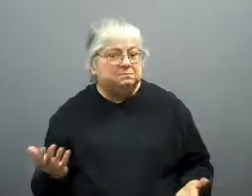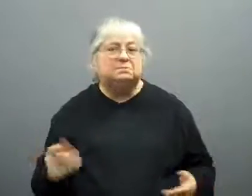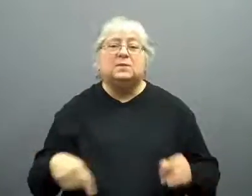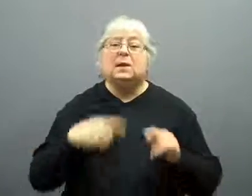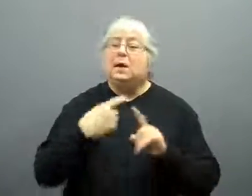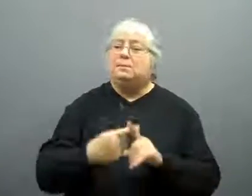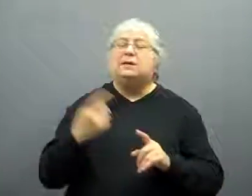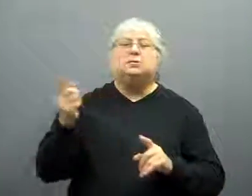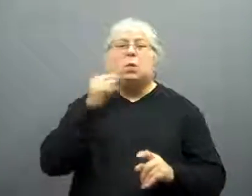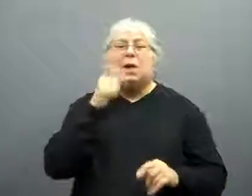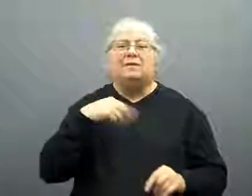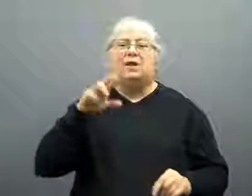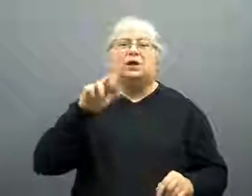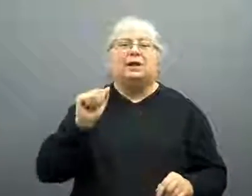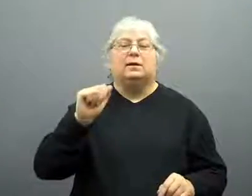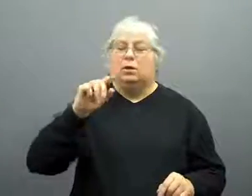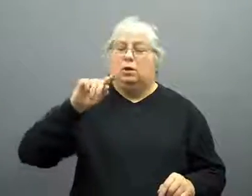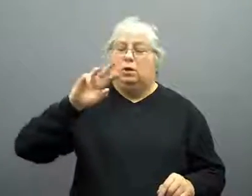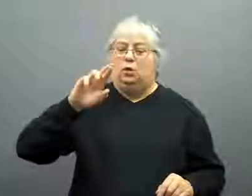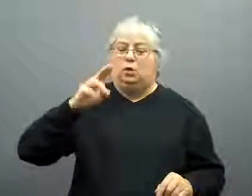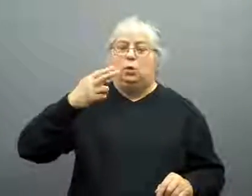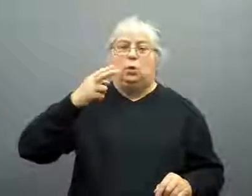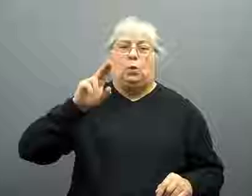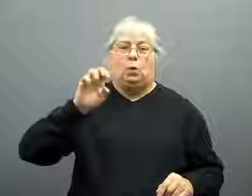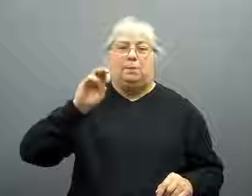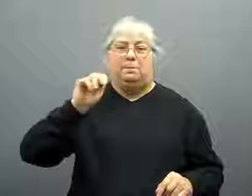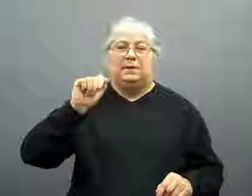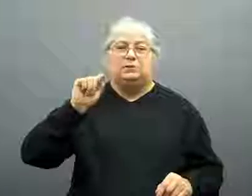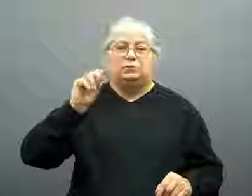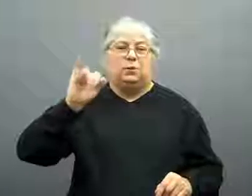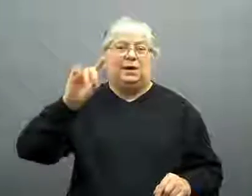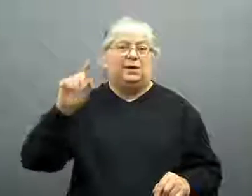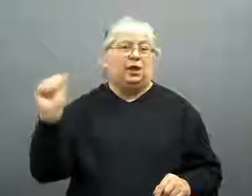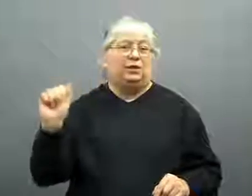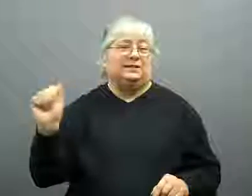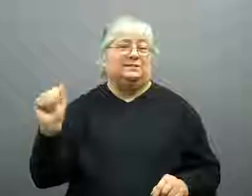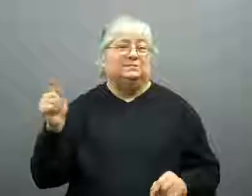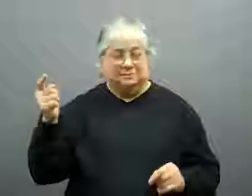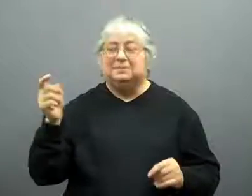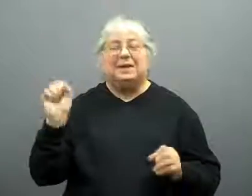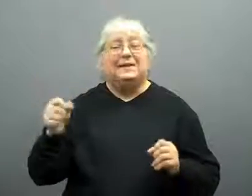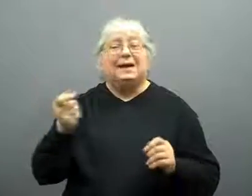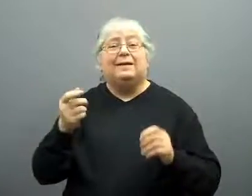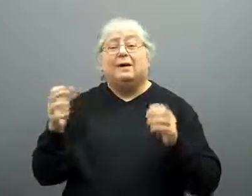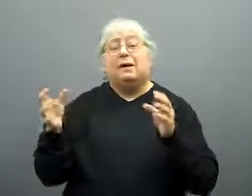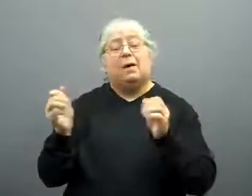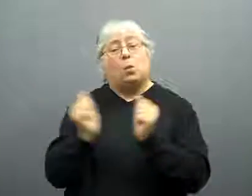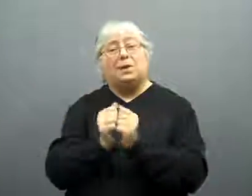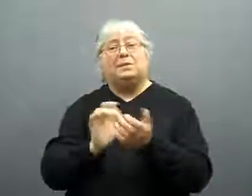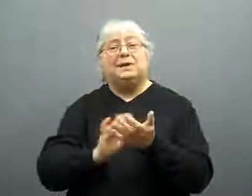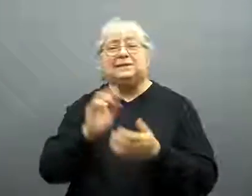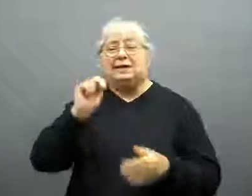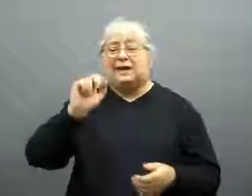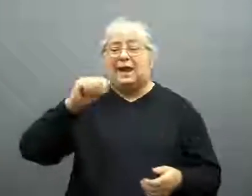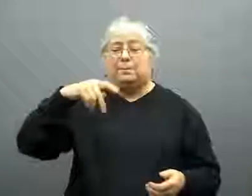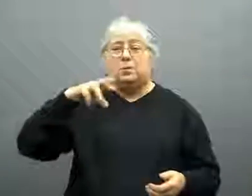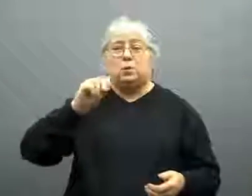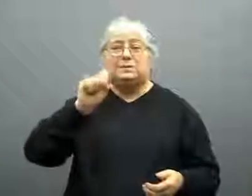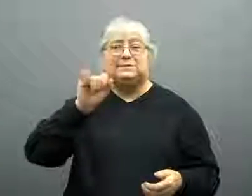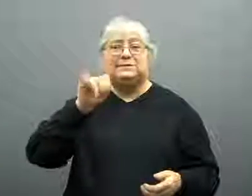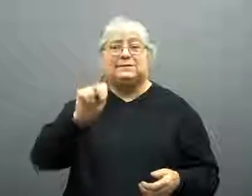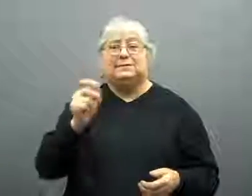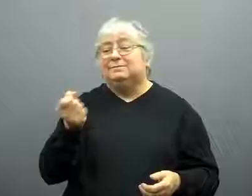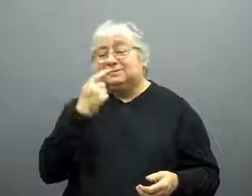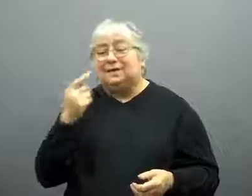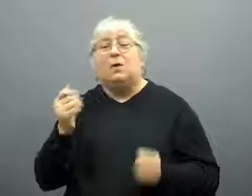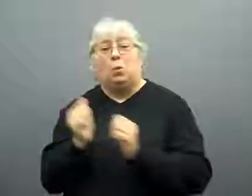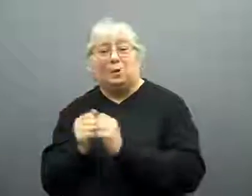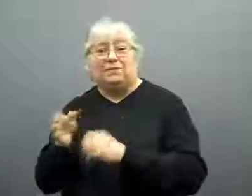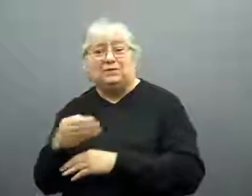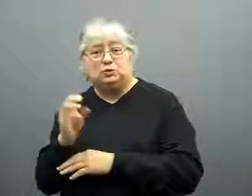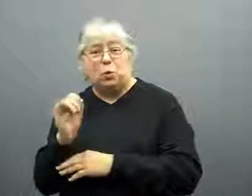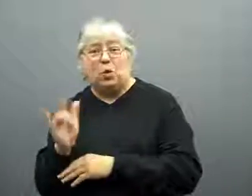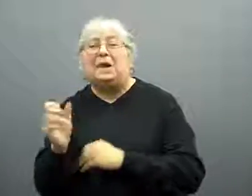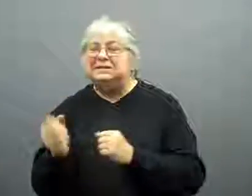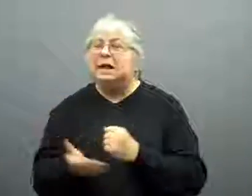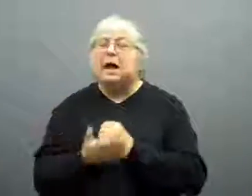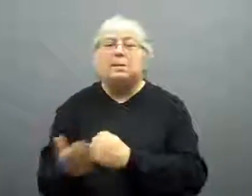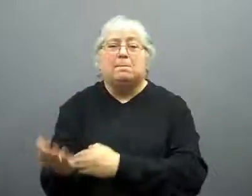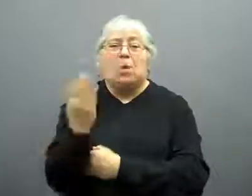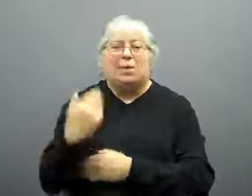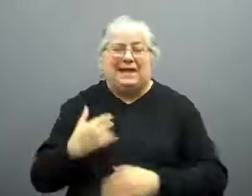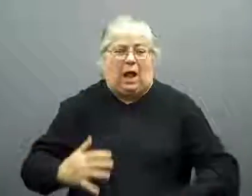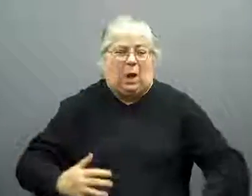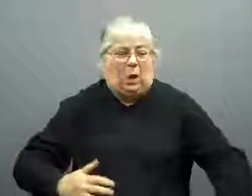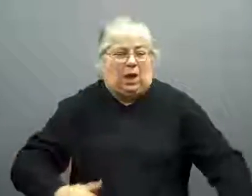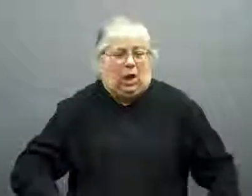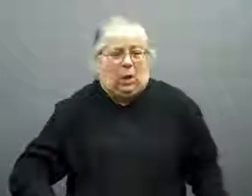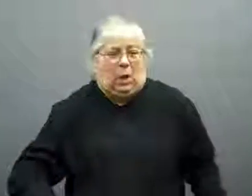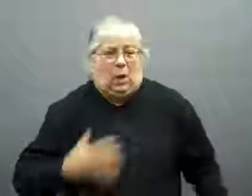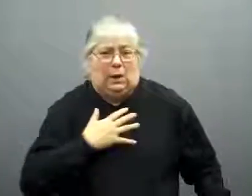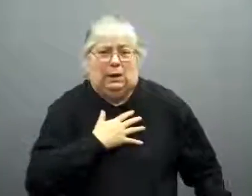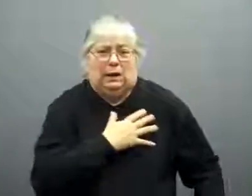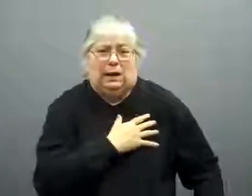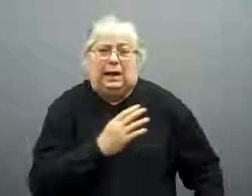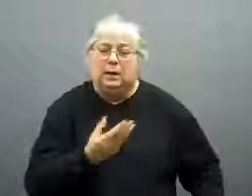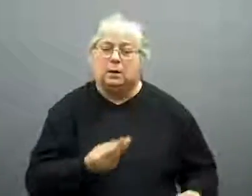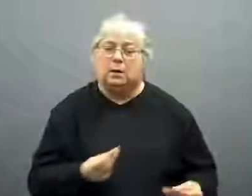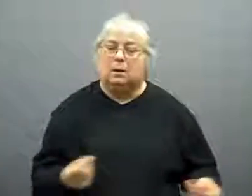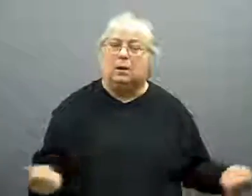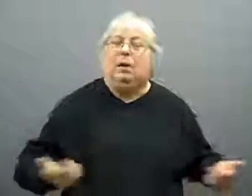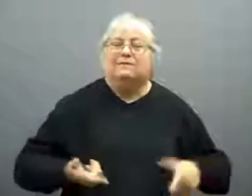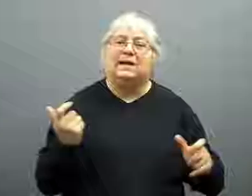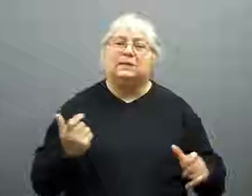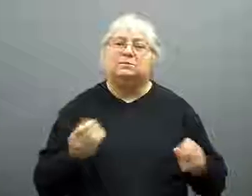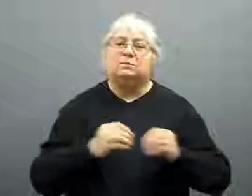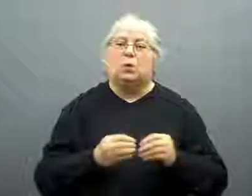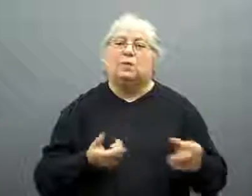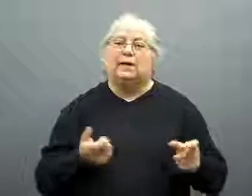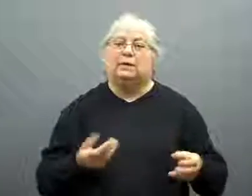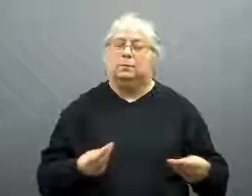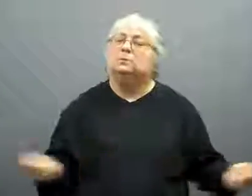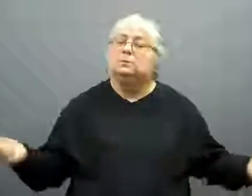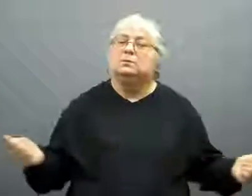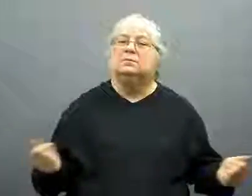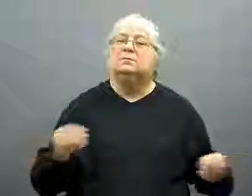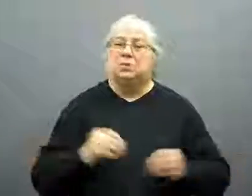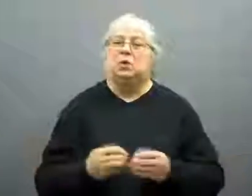For those with rheumatoid arthritis, fish oil along with naprosyn